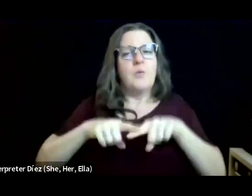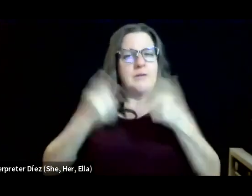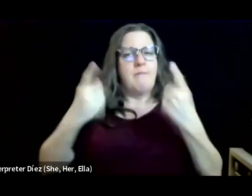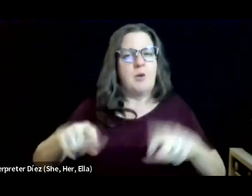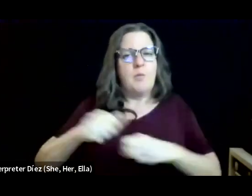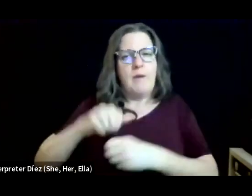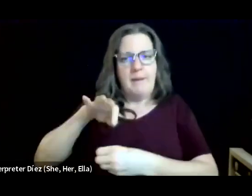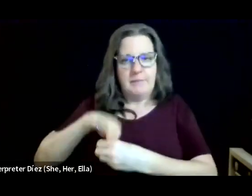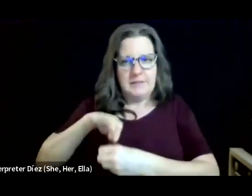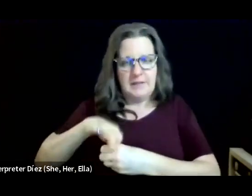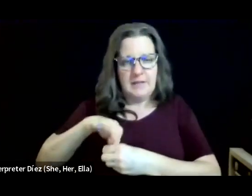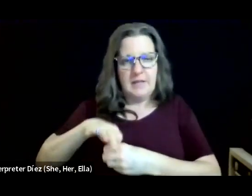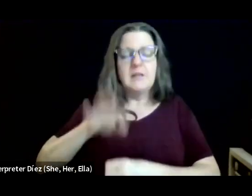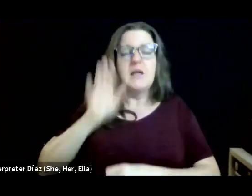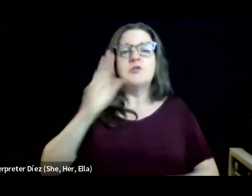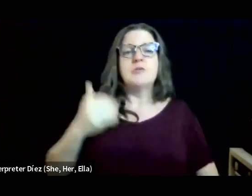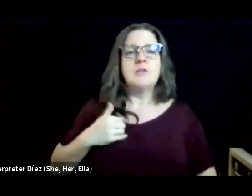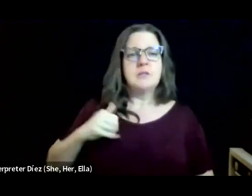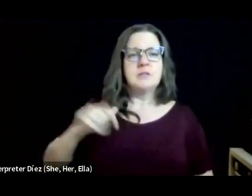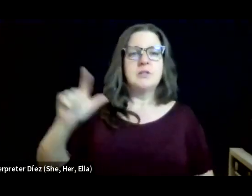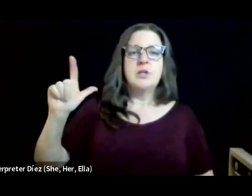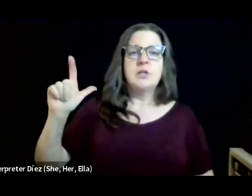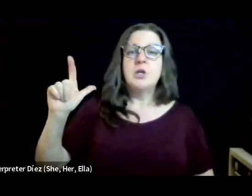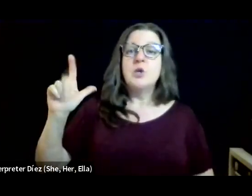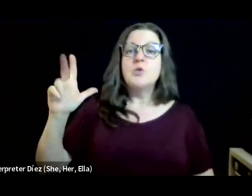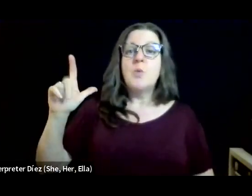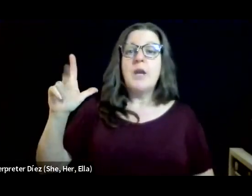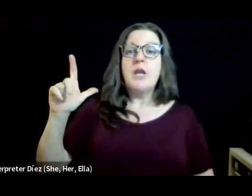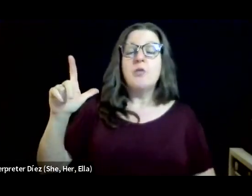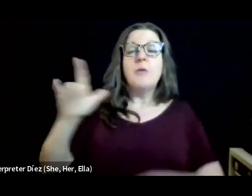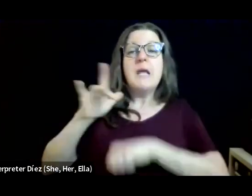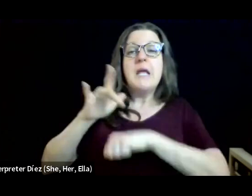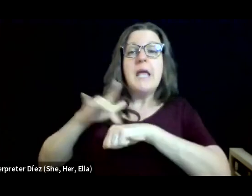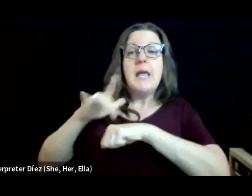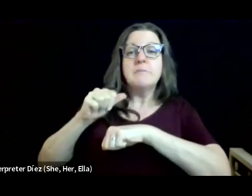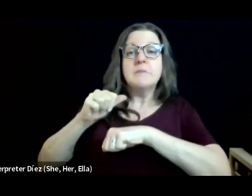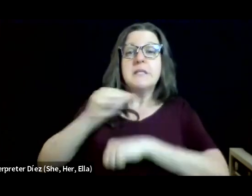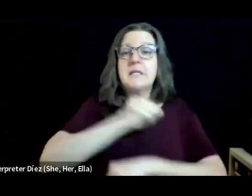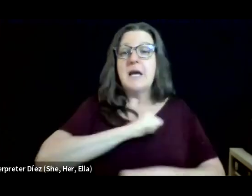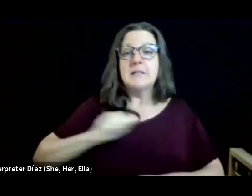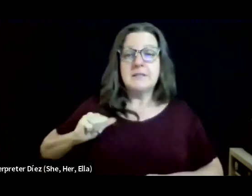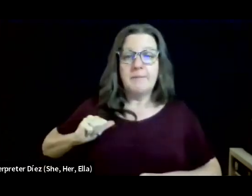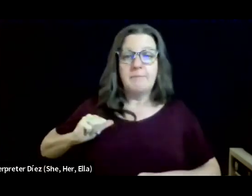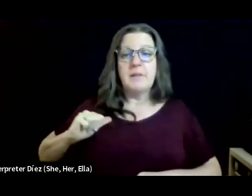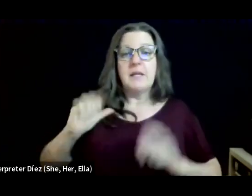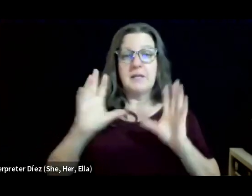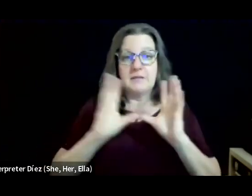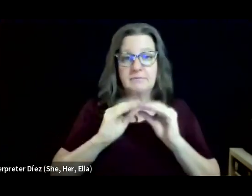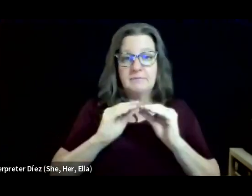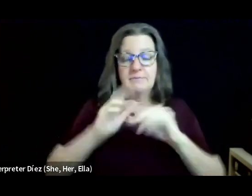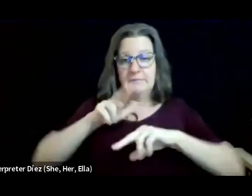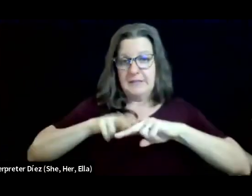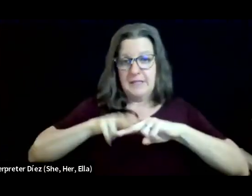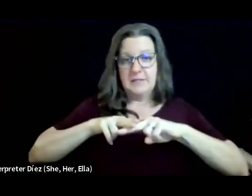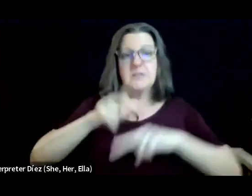We're going to have 23 empty assembly seats. Um, you may have a new assembly member.